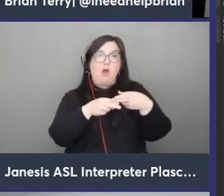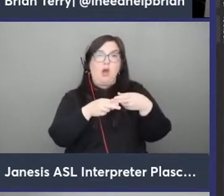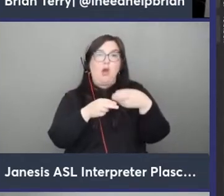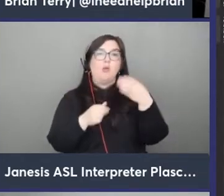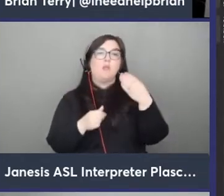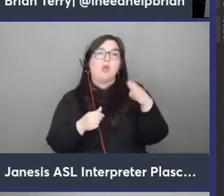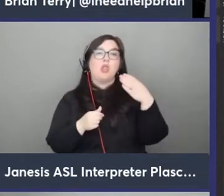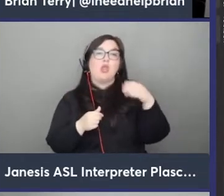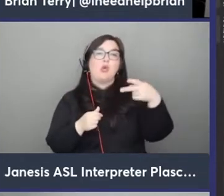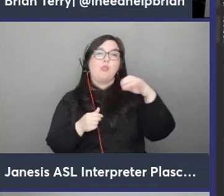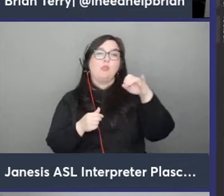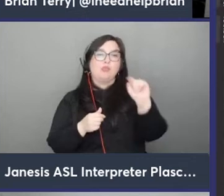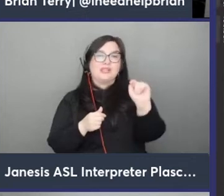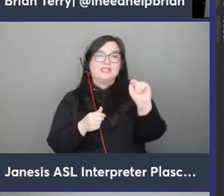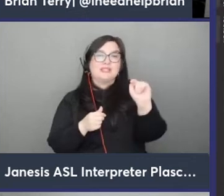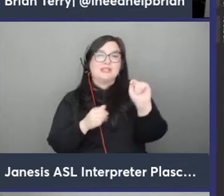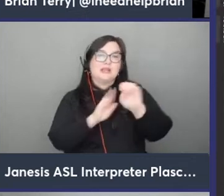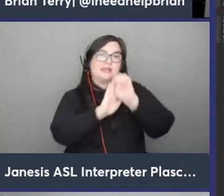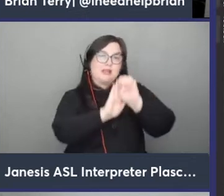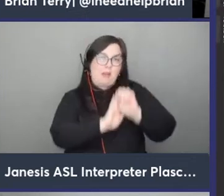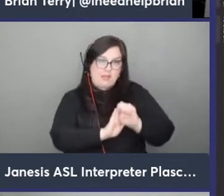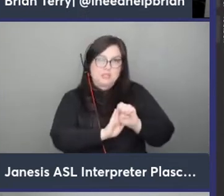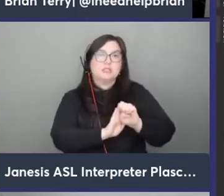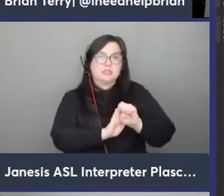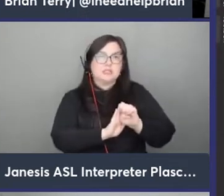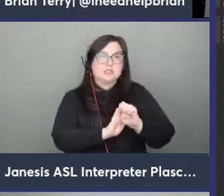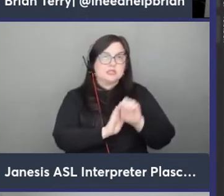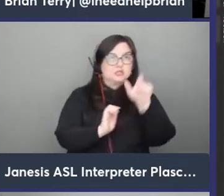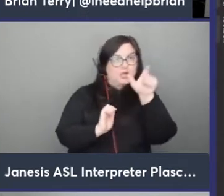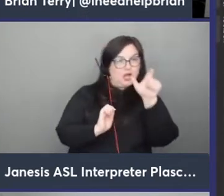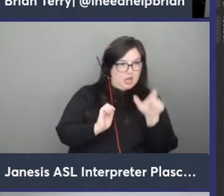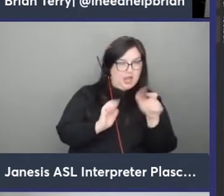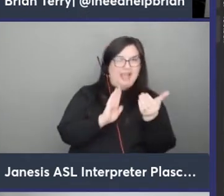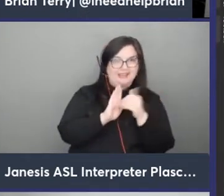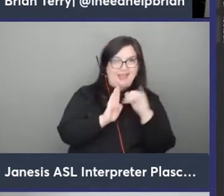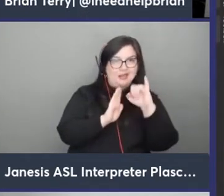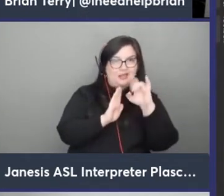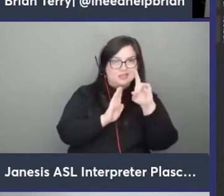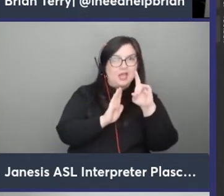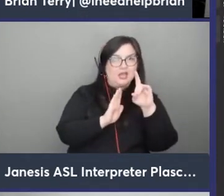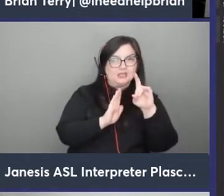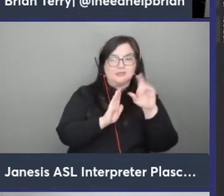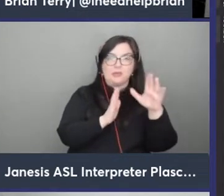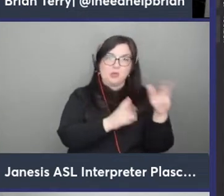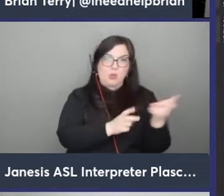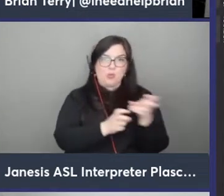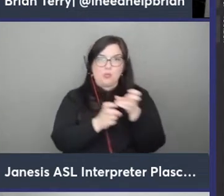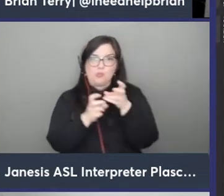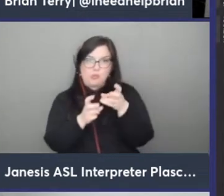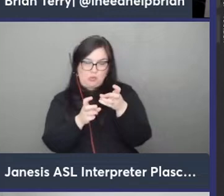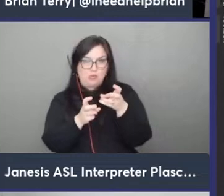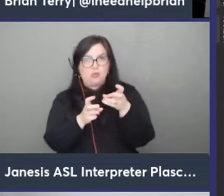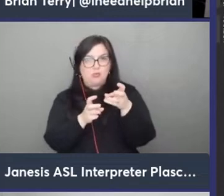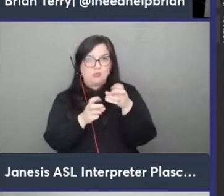And so let's look at identity again, I pulled this up into my level and then I hit